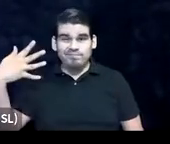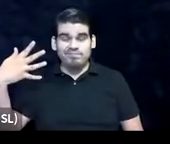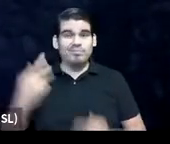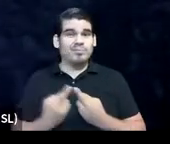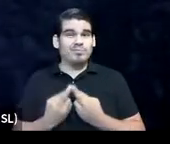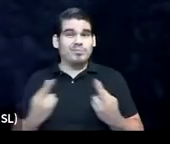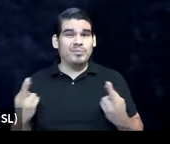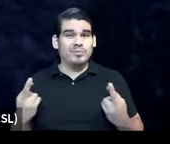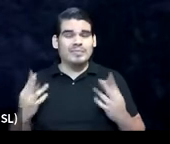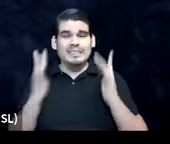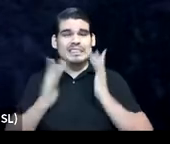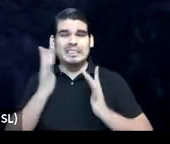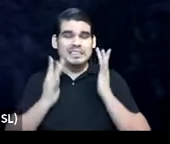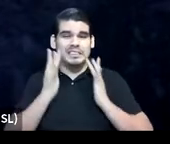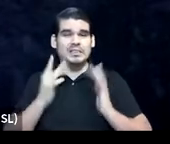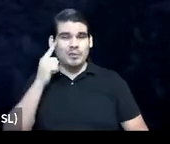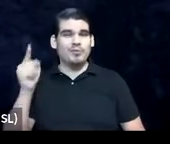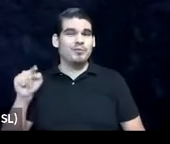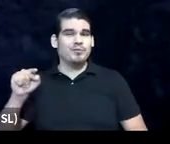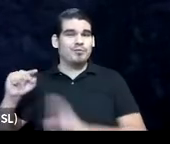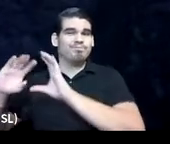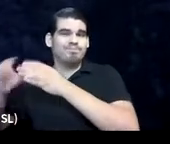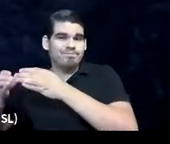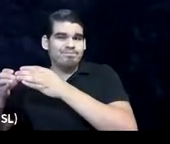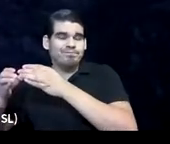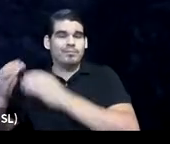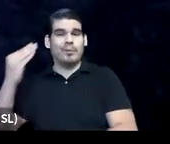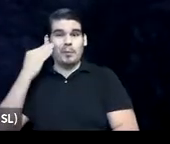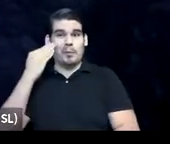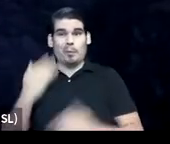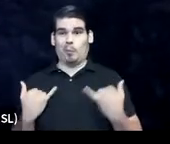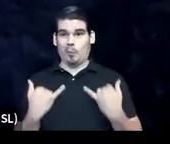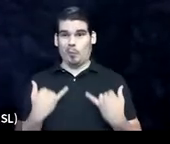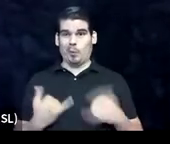their left out of the loop in this time and there aren't very many resources offered to them.